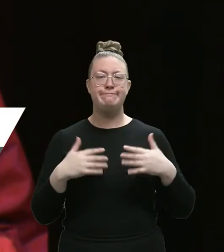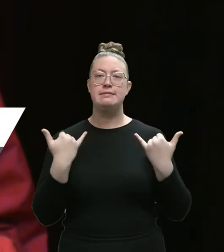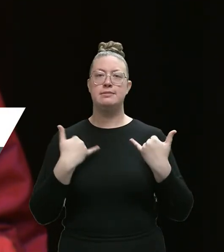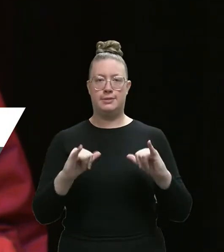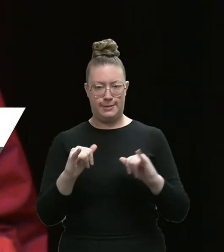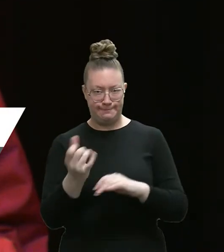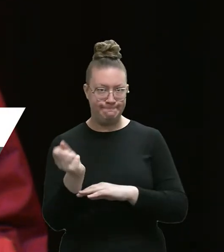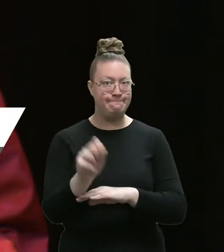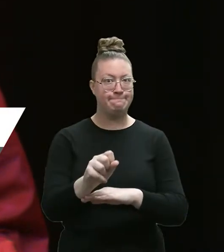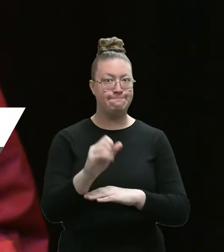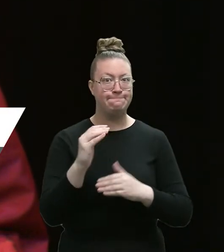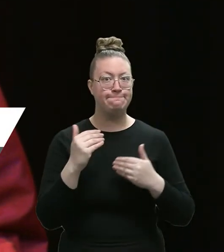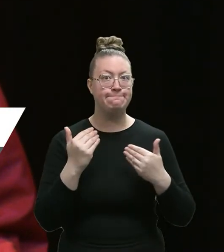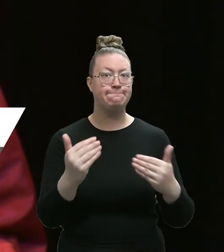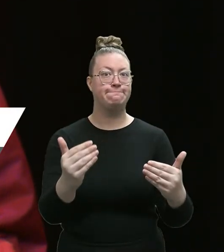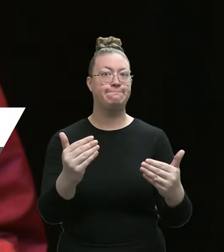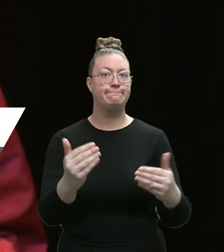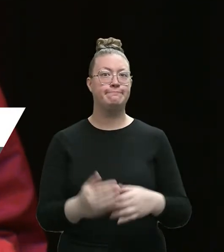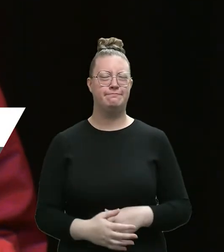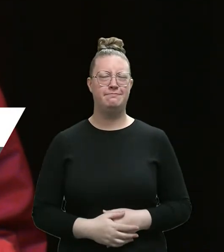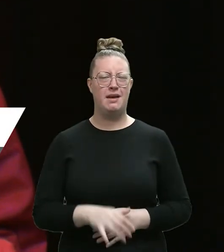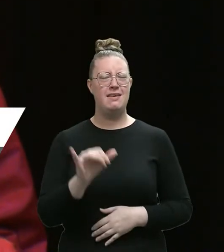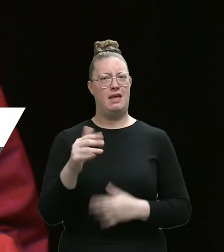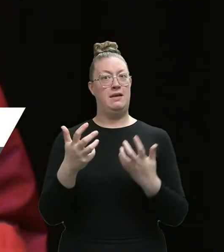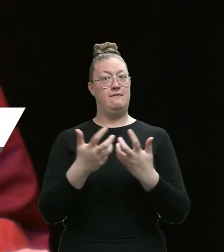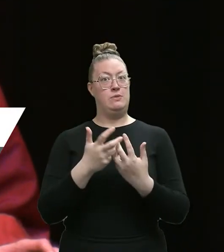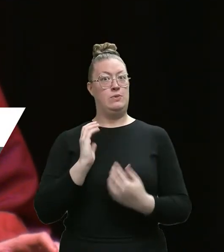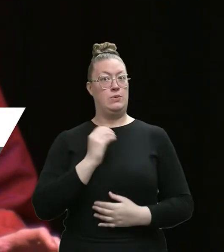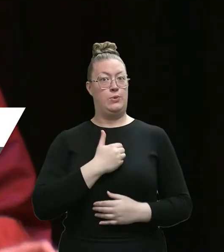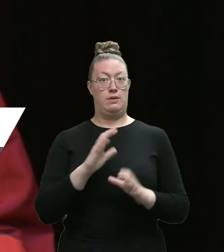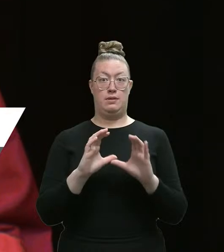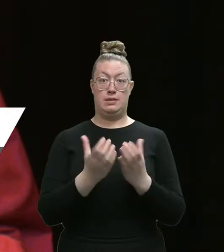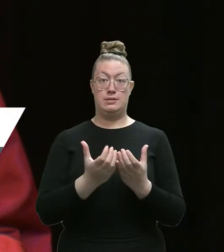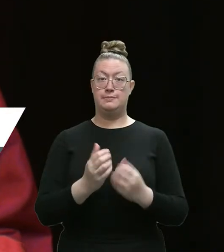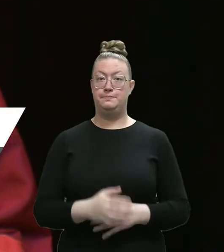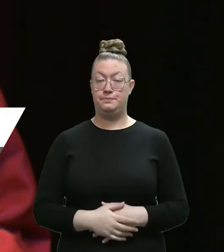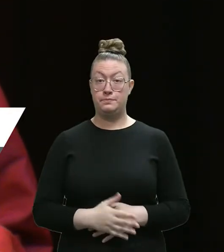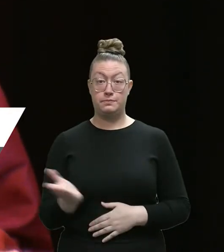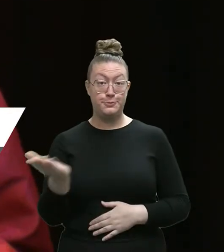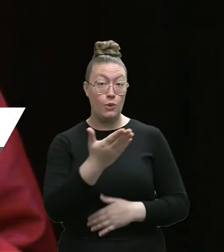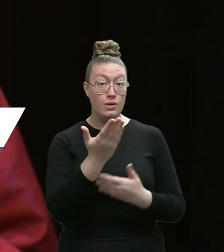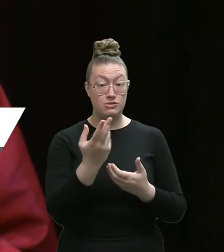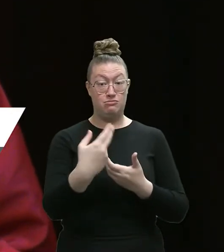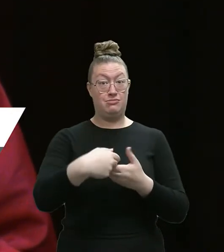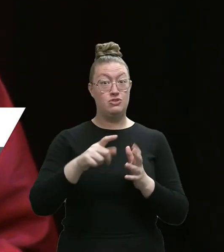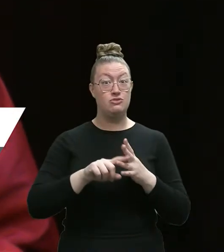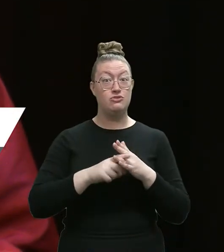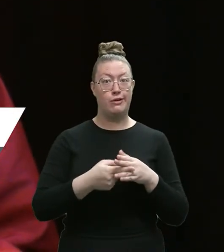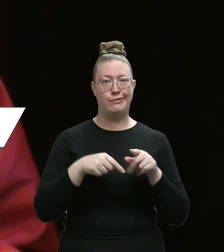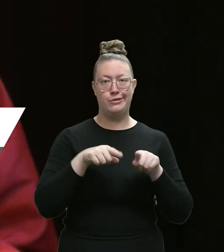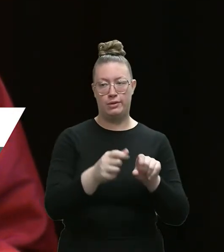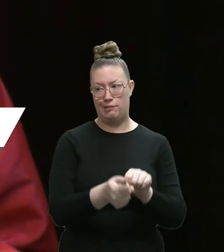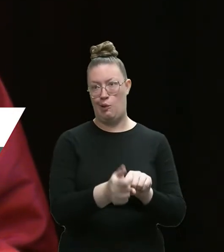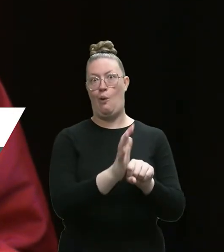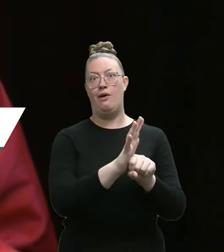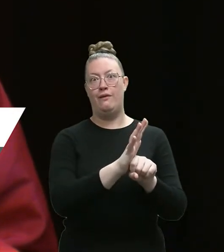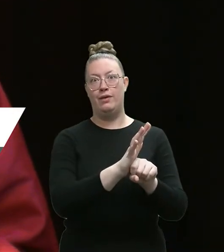So I would encourage you that as life will bring rerouting opportunities to you, that you don't see them as setbacks